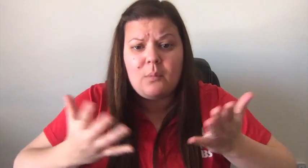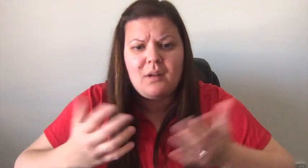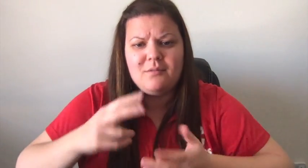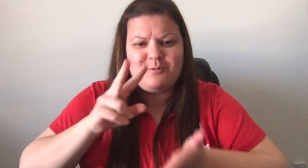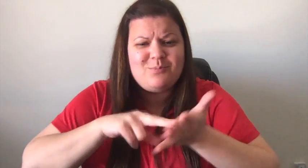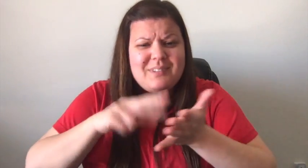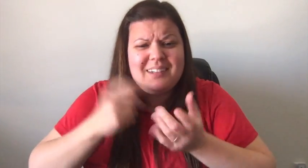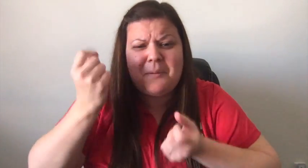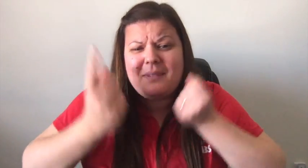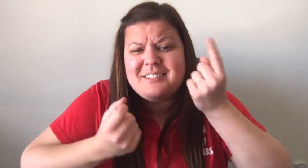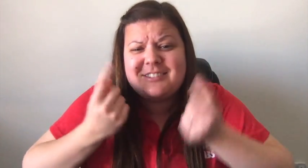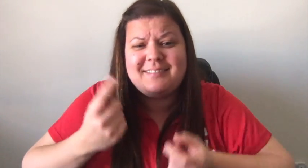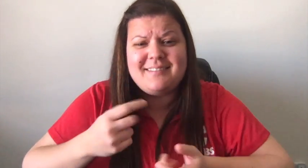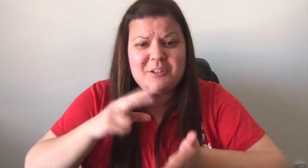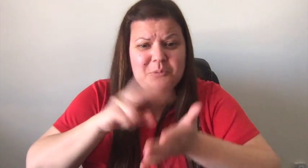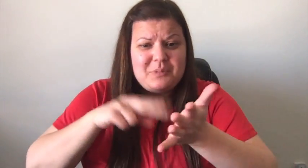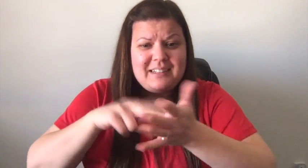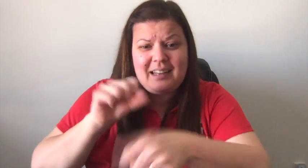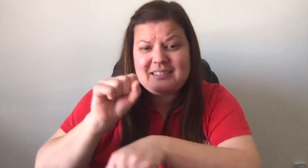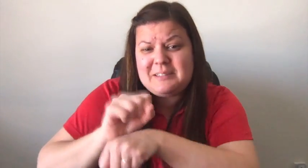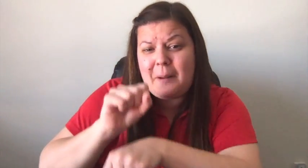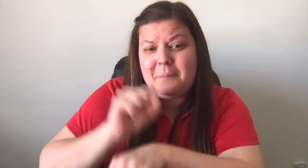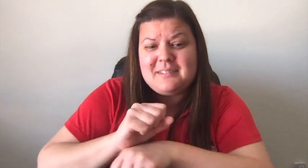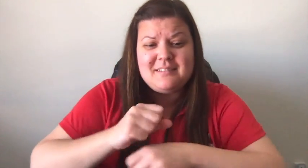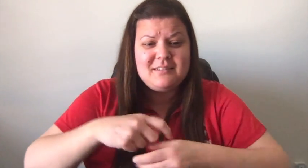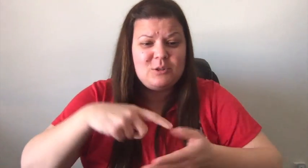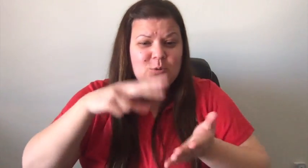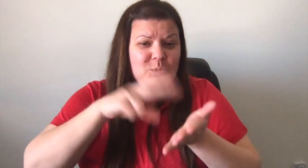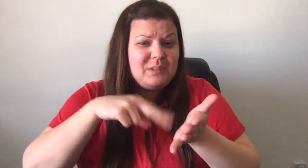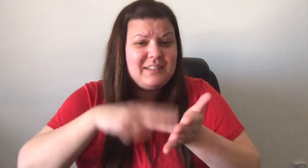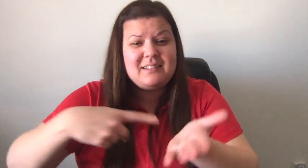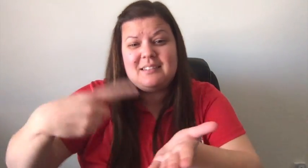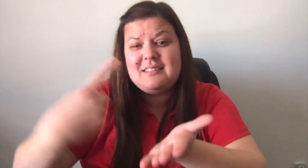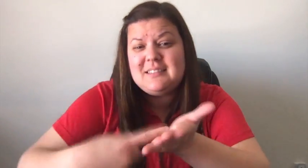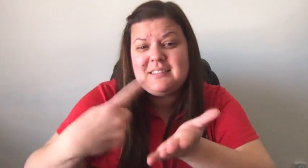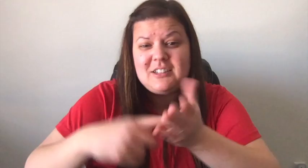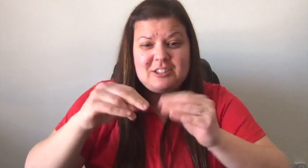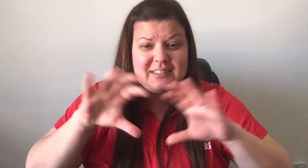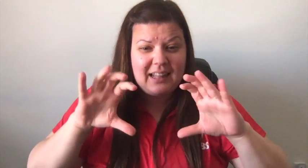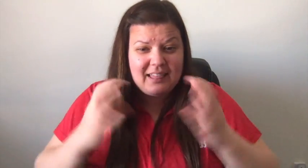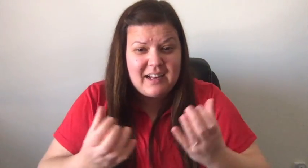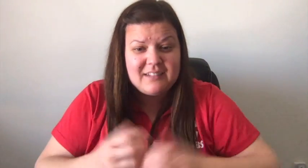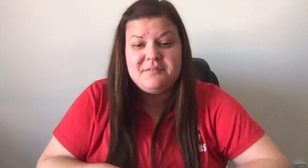And you just you do awesome with your reading assignments. The